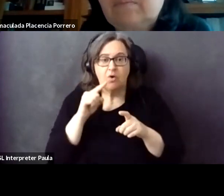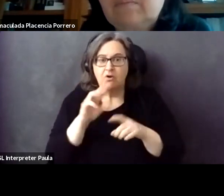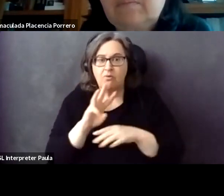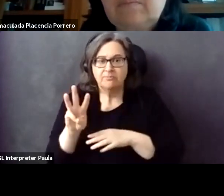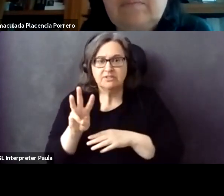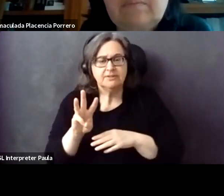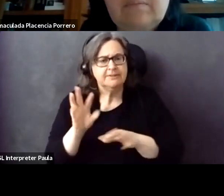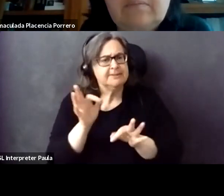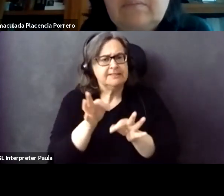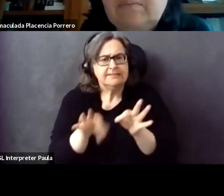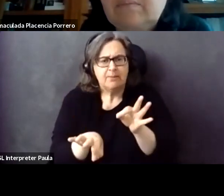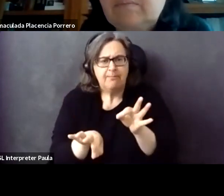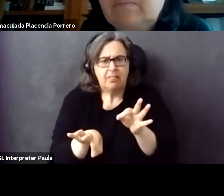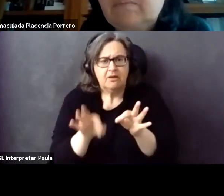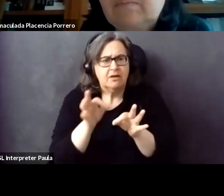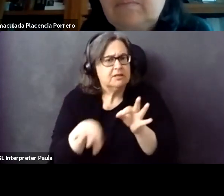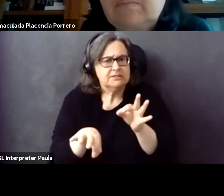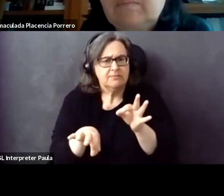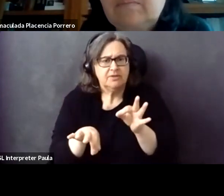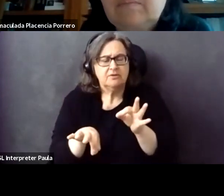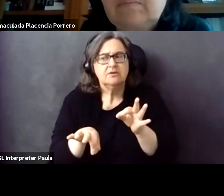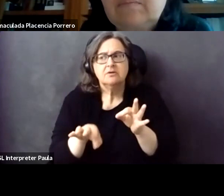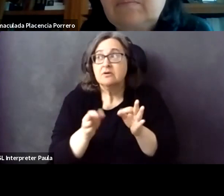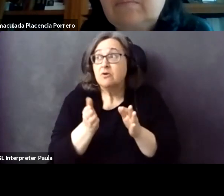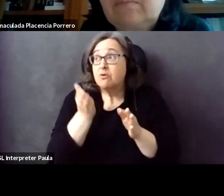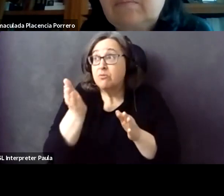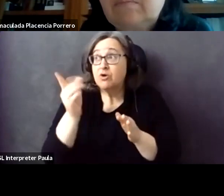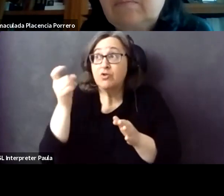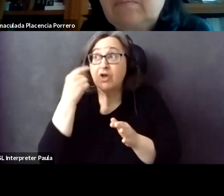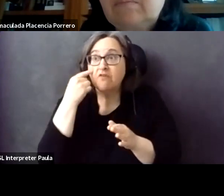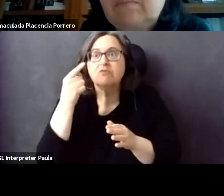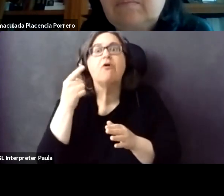. We first launched it in